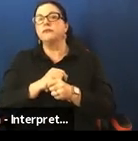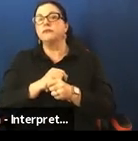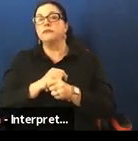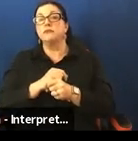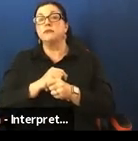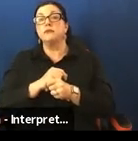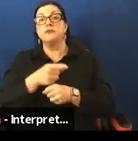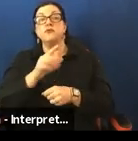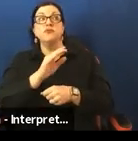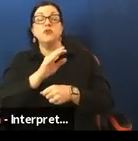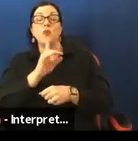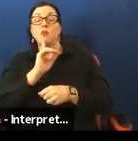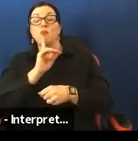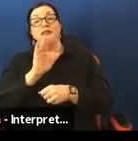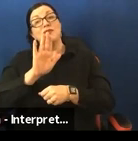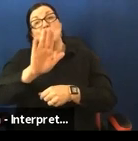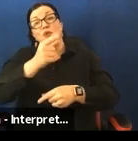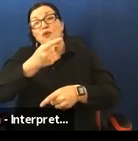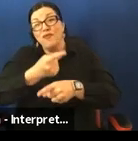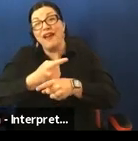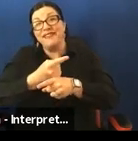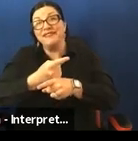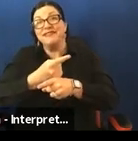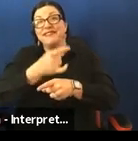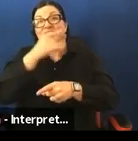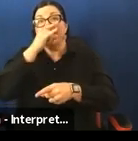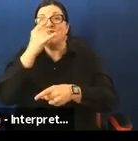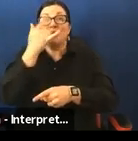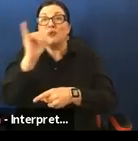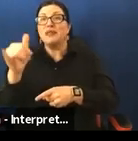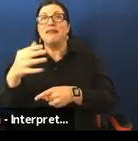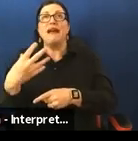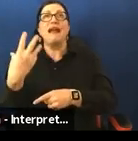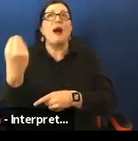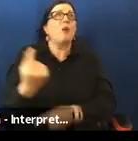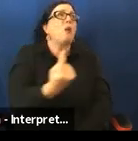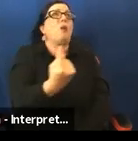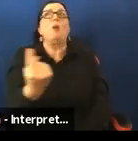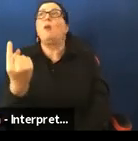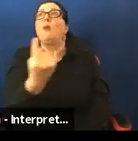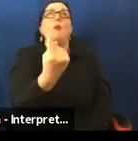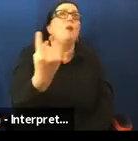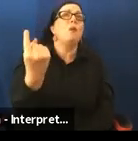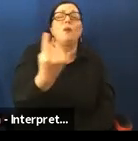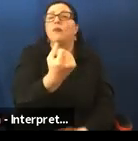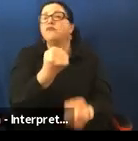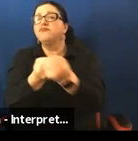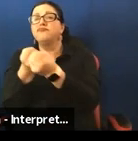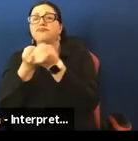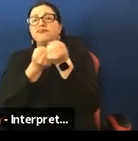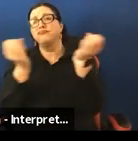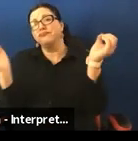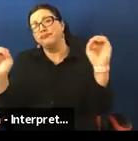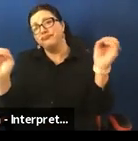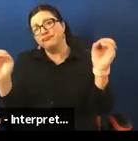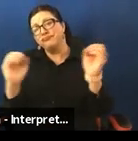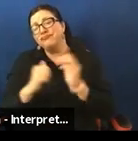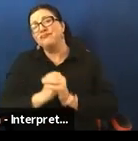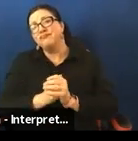Jason Williams: They are out in the wilderness and even even us who haven't experienced this and have this scar that you speak of need help sometimes